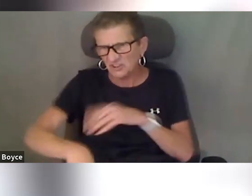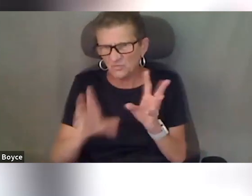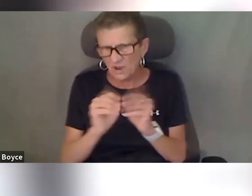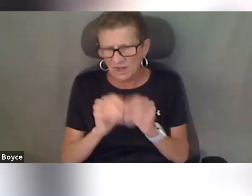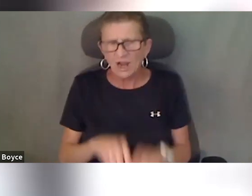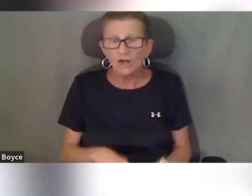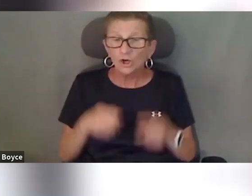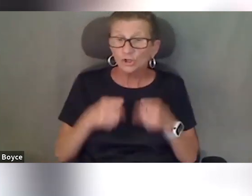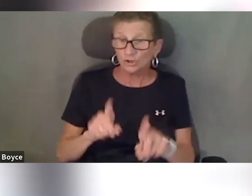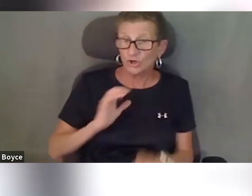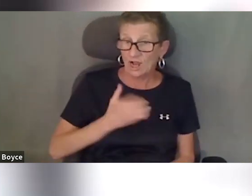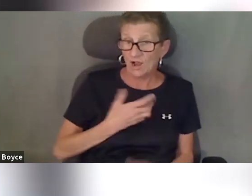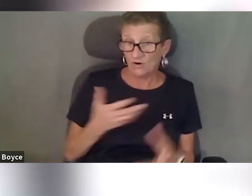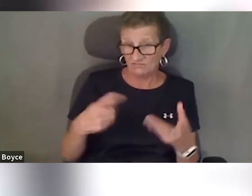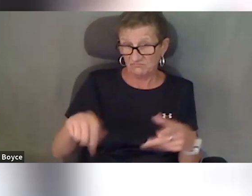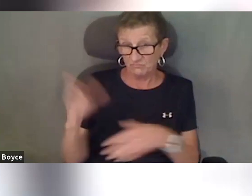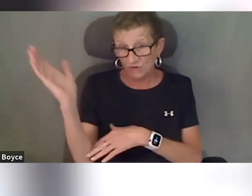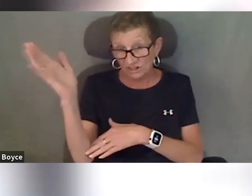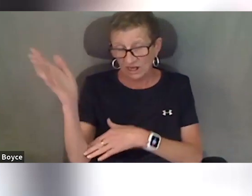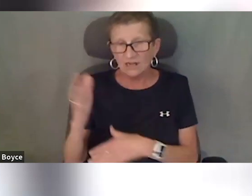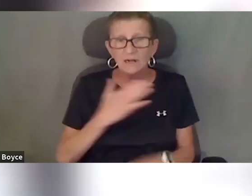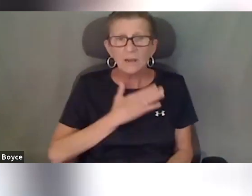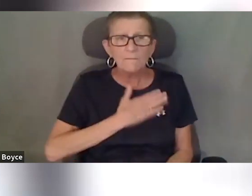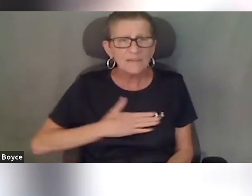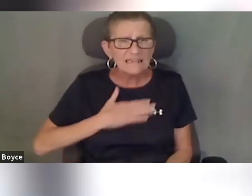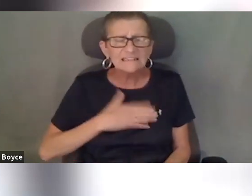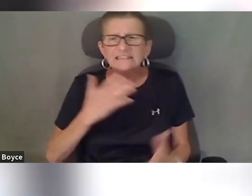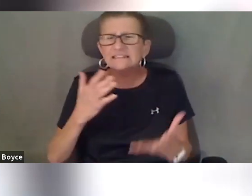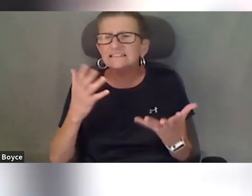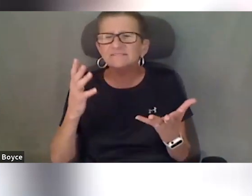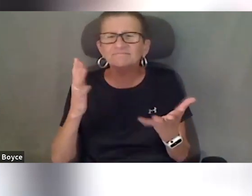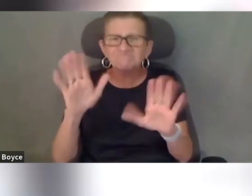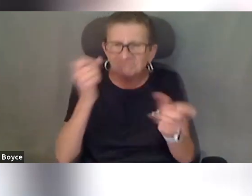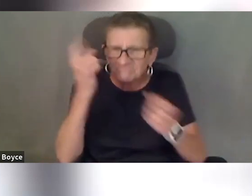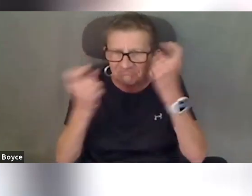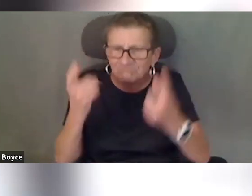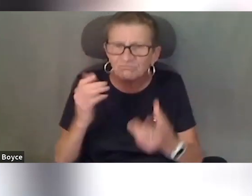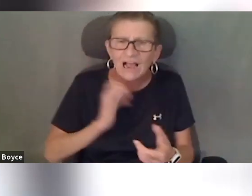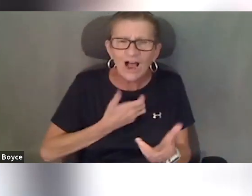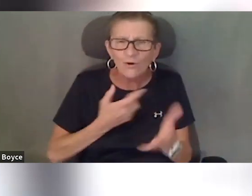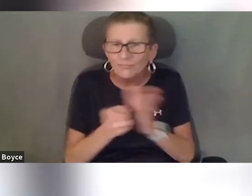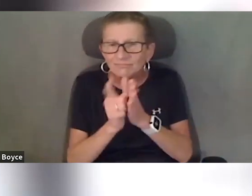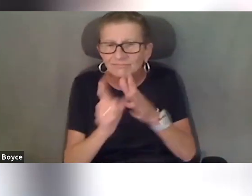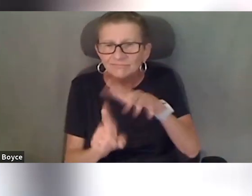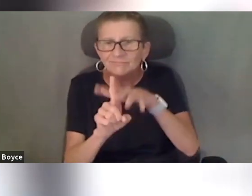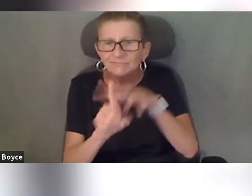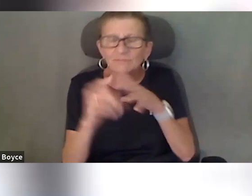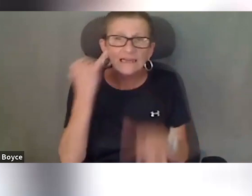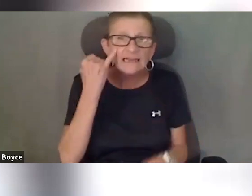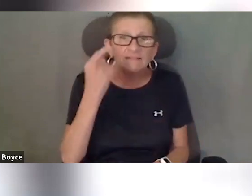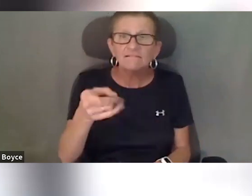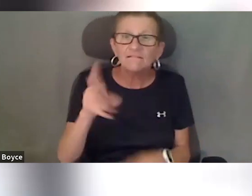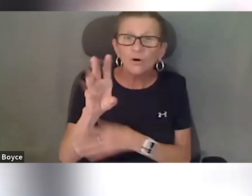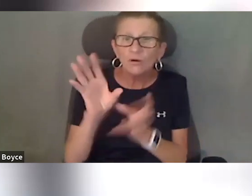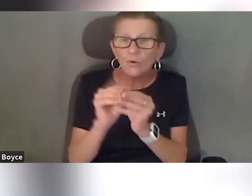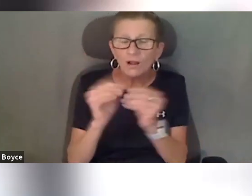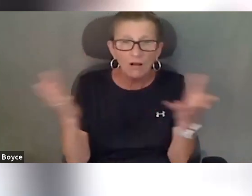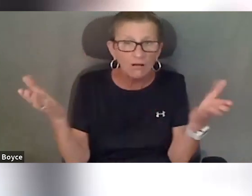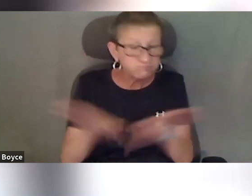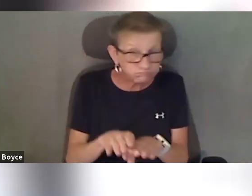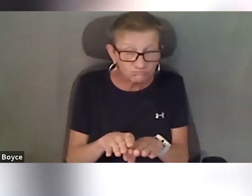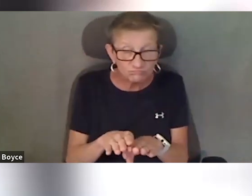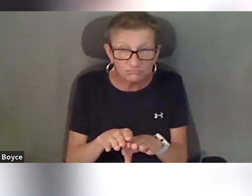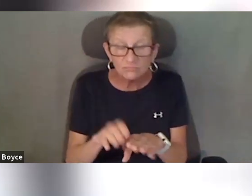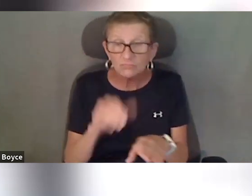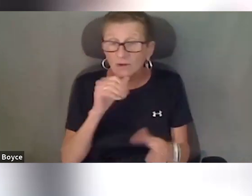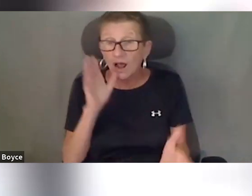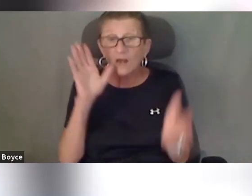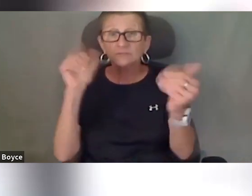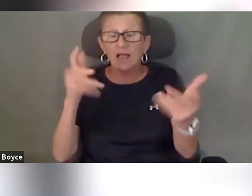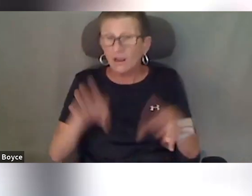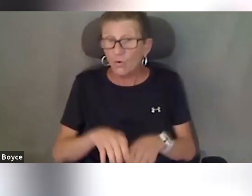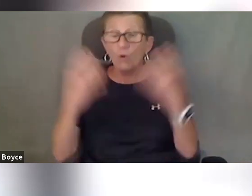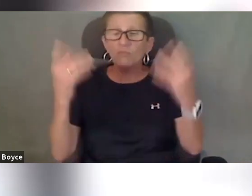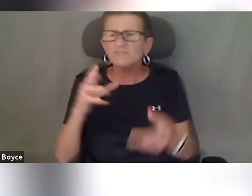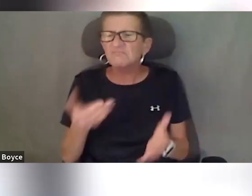During this slide presentation, please excuse any unexpected moments. We hope this doesn't happen, but if the webinar were to close unexpectedly, please reopen it from the link you used to attend this presentation.